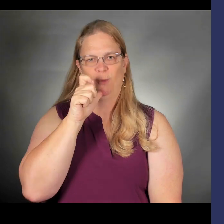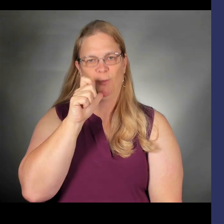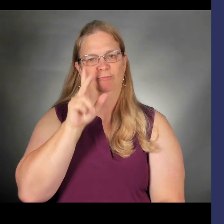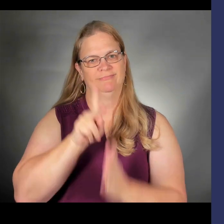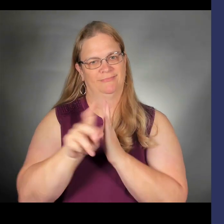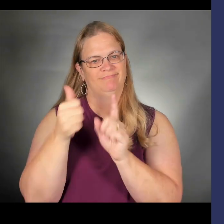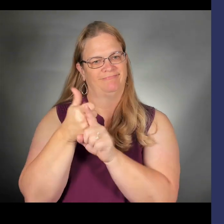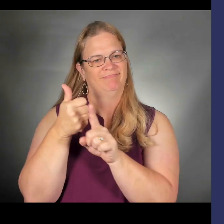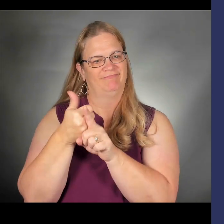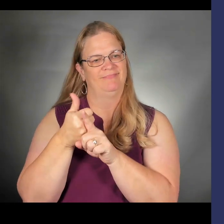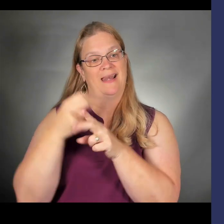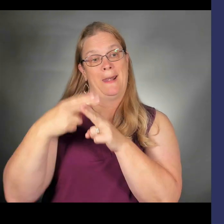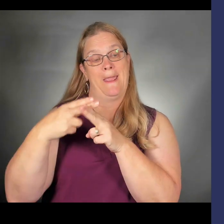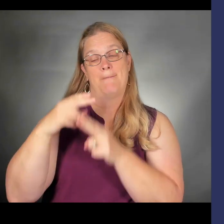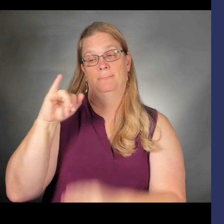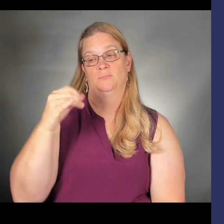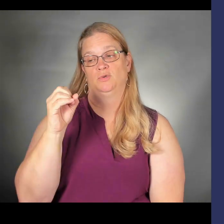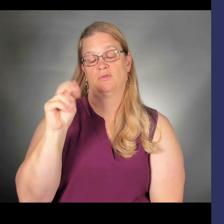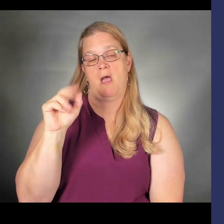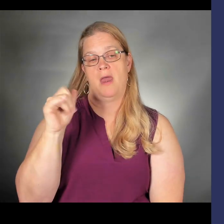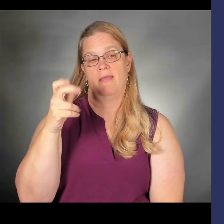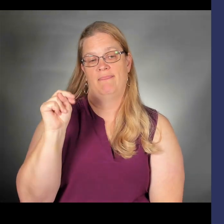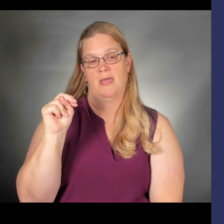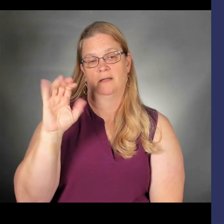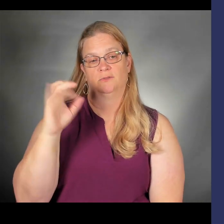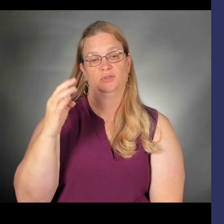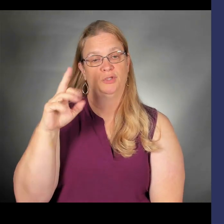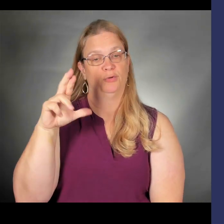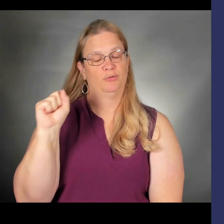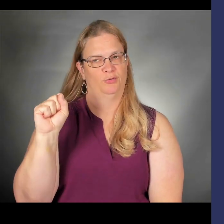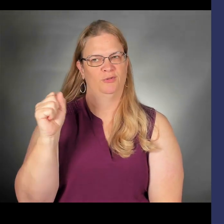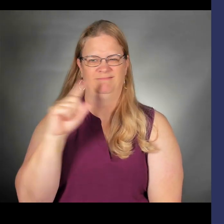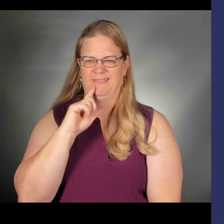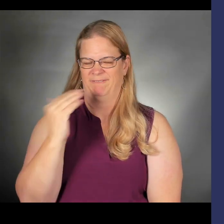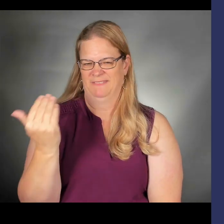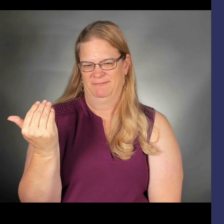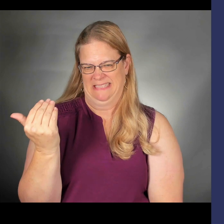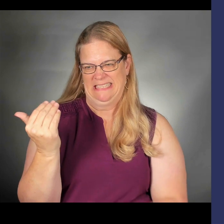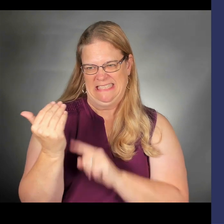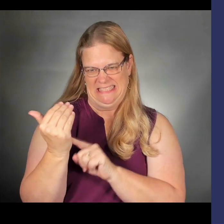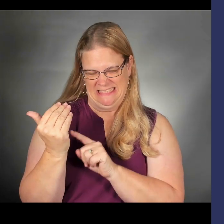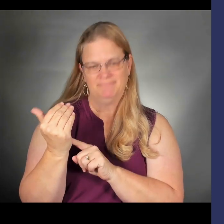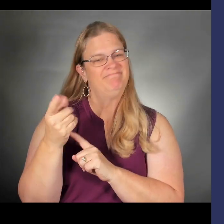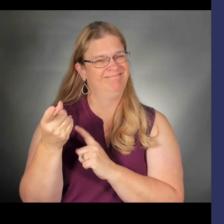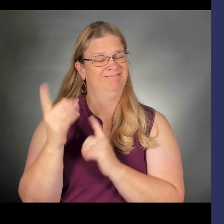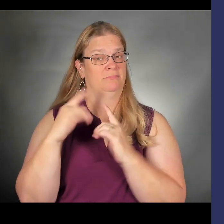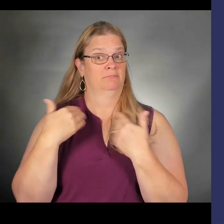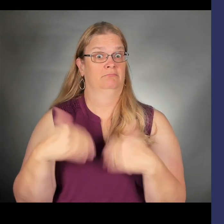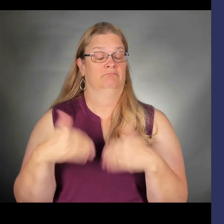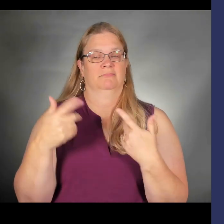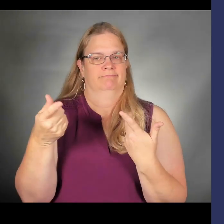Fairfield ISD who took their life; his name was Jonathan Childrers, he was fifteen years old and